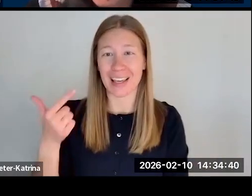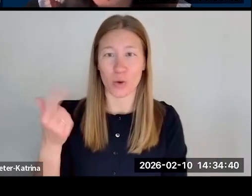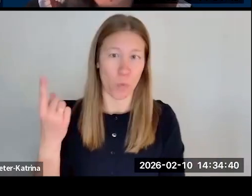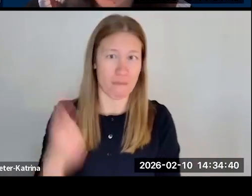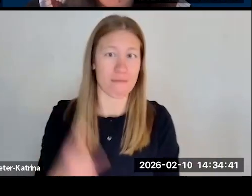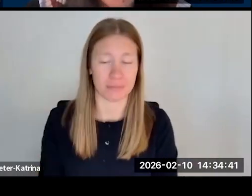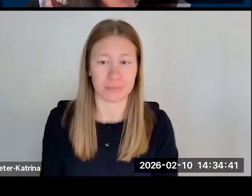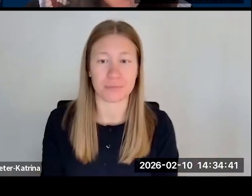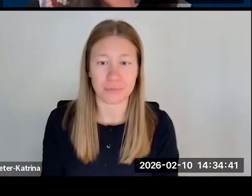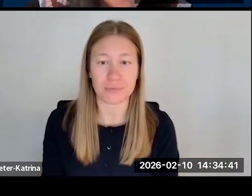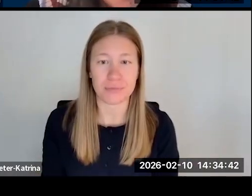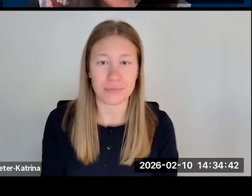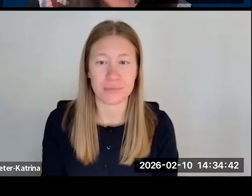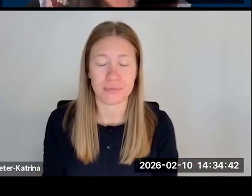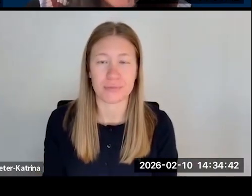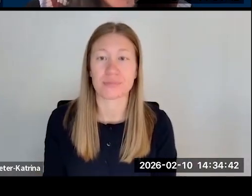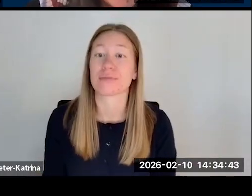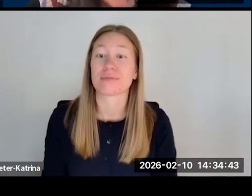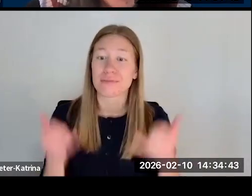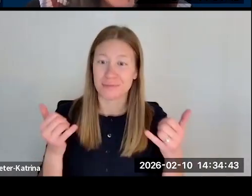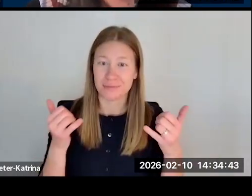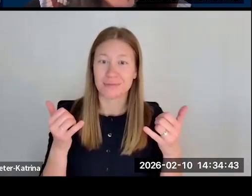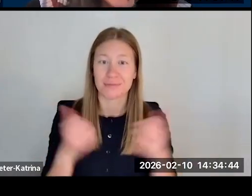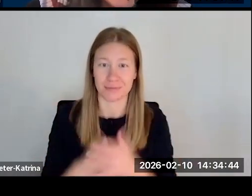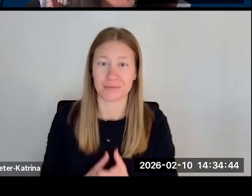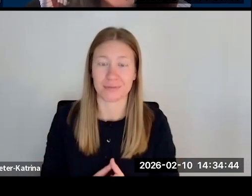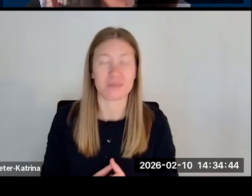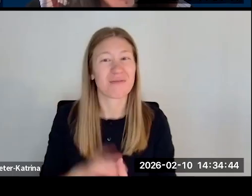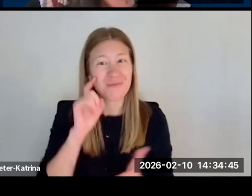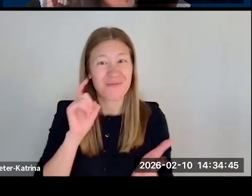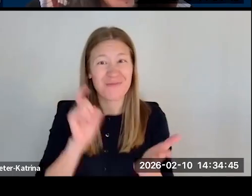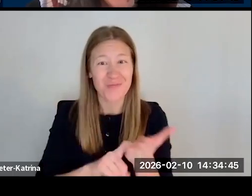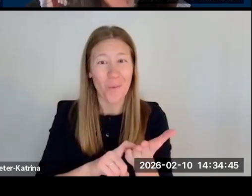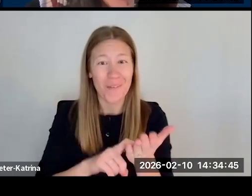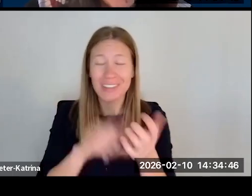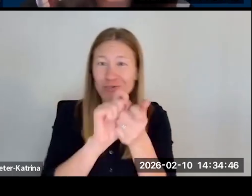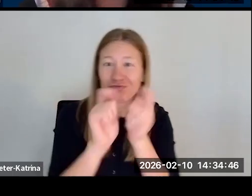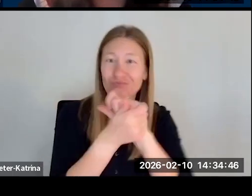Once we do that, the text style updates to a heading one